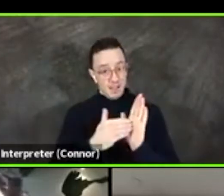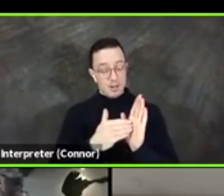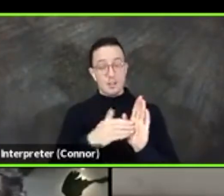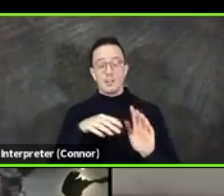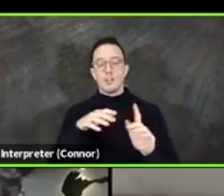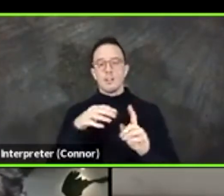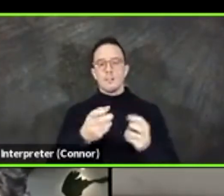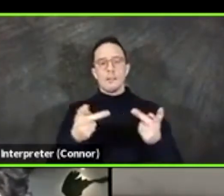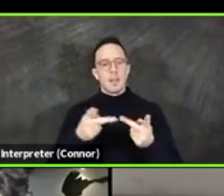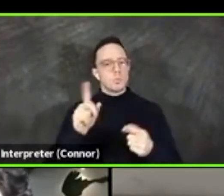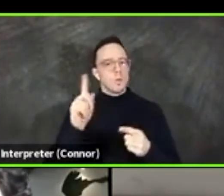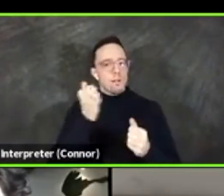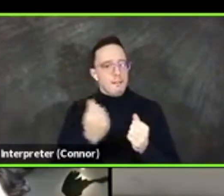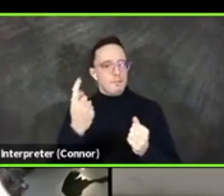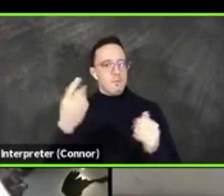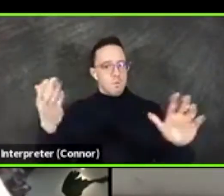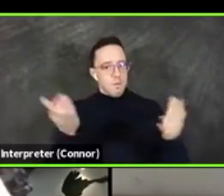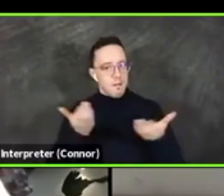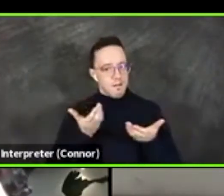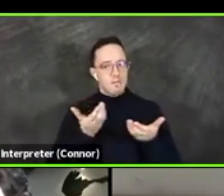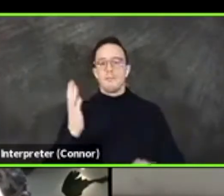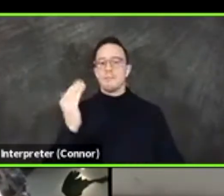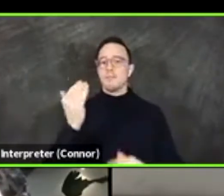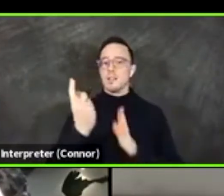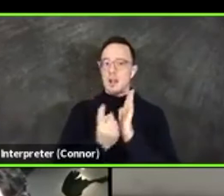IN THAT 15-HOUR-LONG, PERFORMANCE. WE HAVE A CONVERSATION AT ABOUT 3:00A.M.,